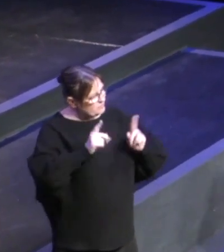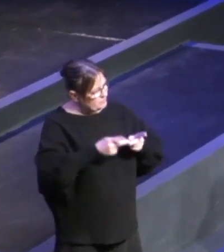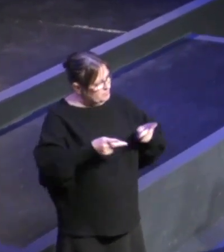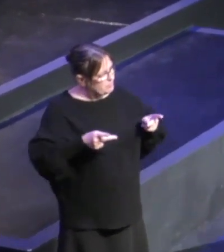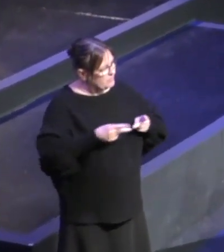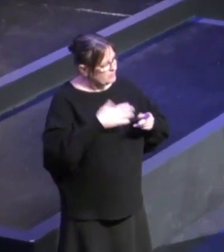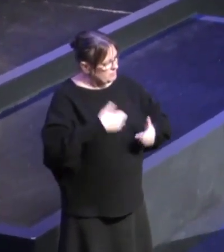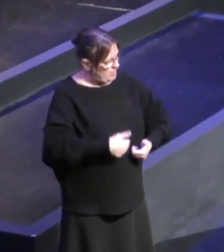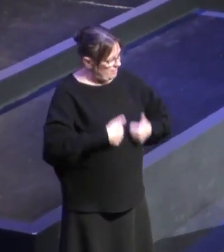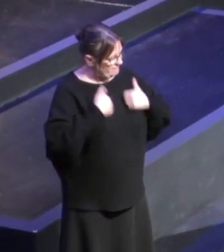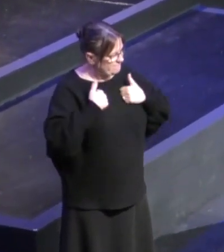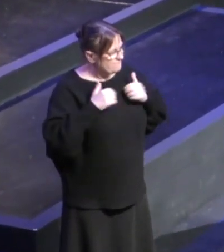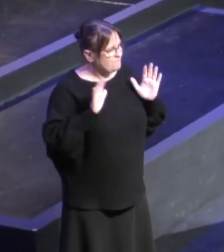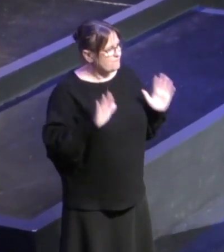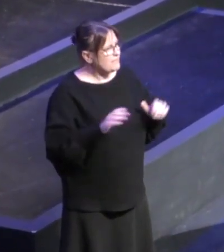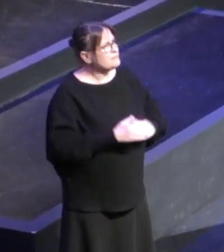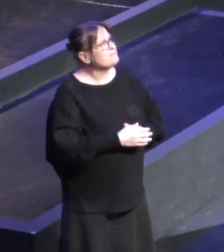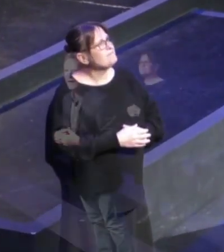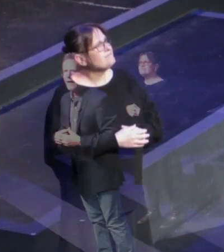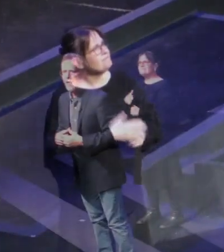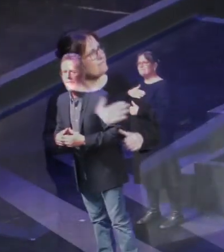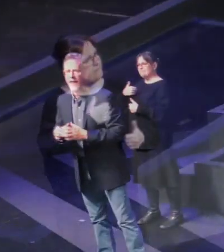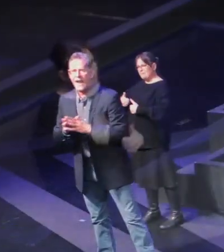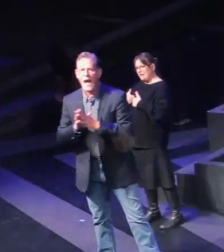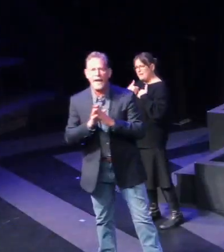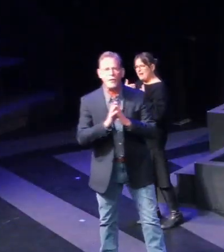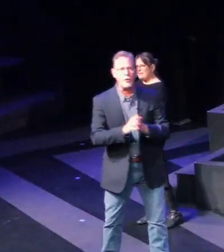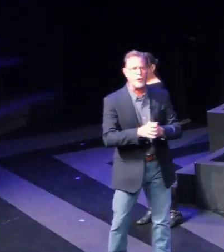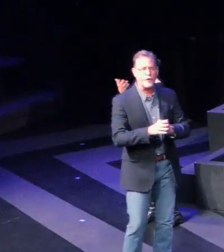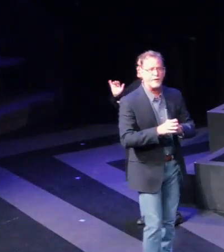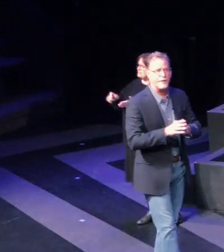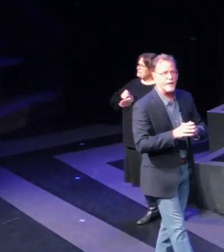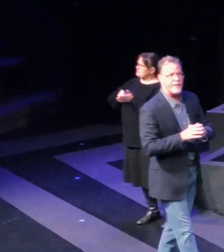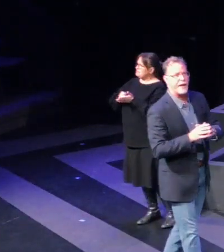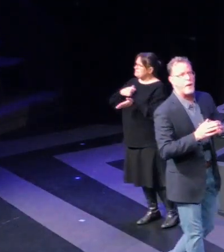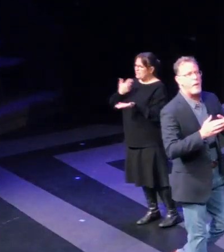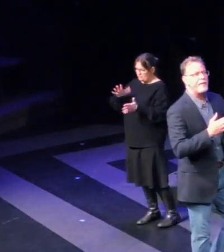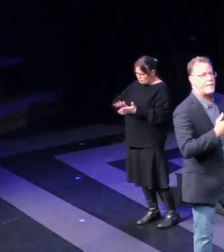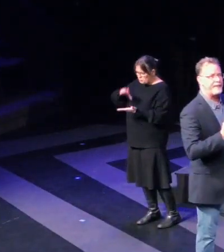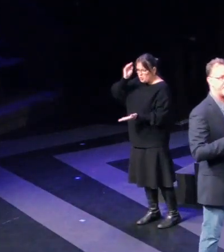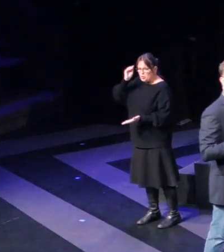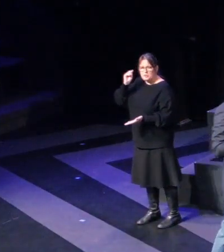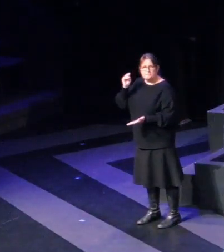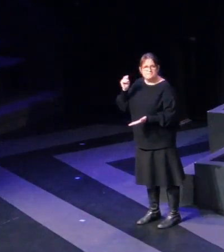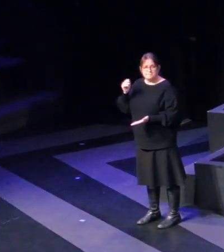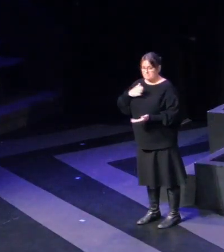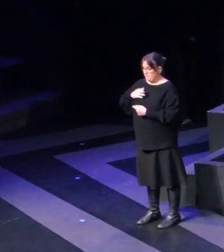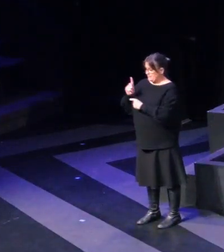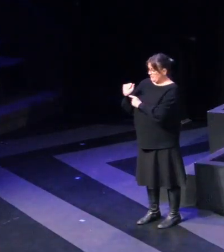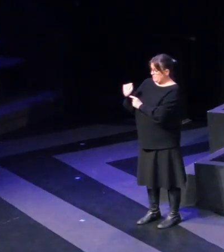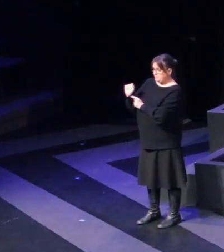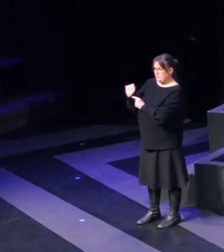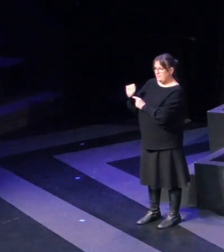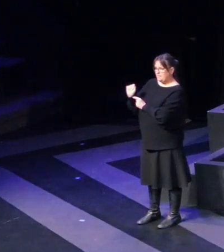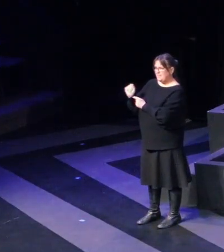I was at the place within my life that I learned that, that my disability gives me diverse abilities.